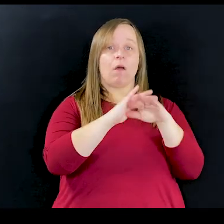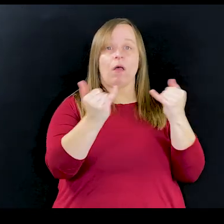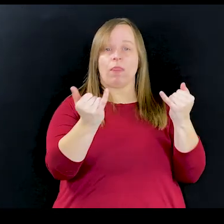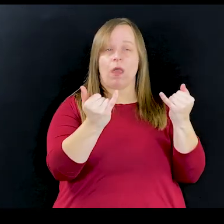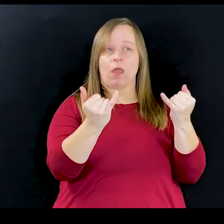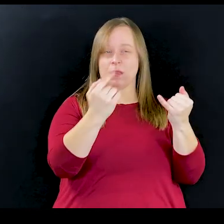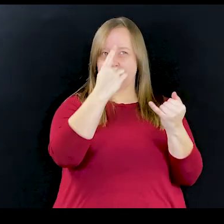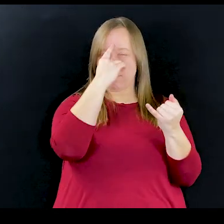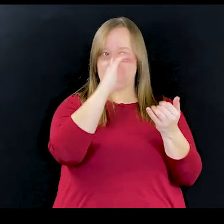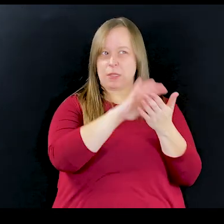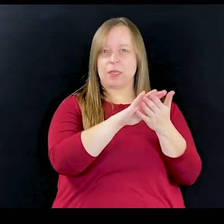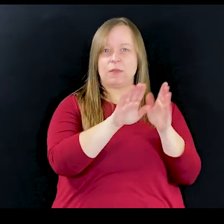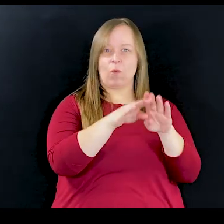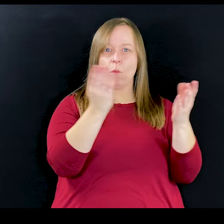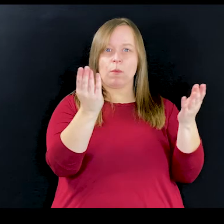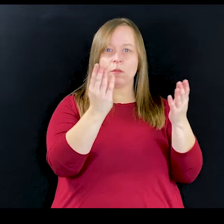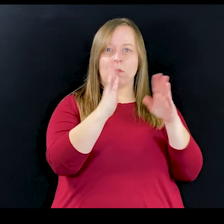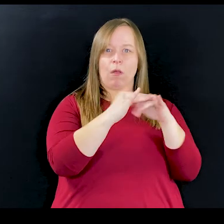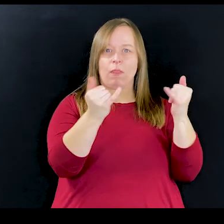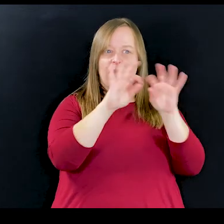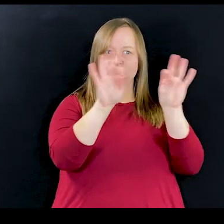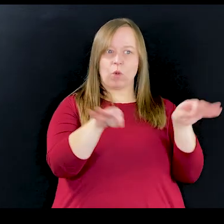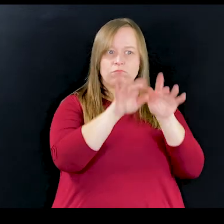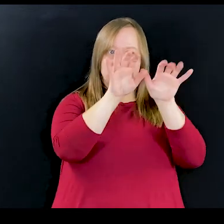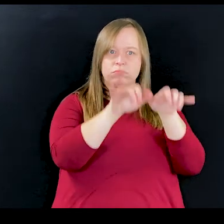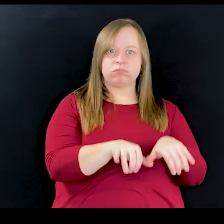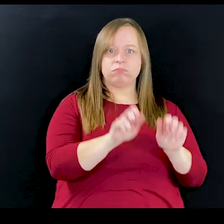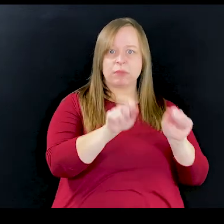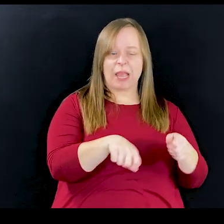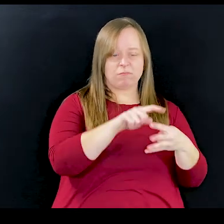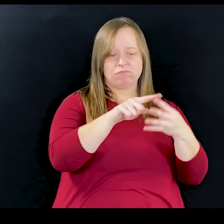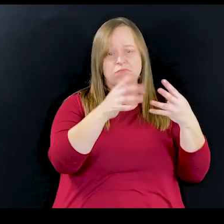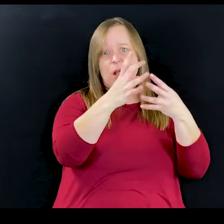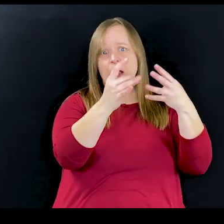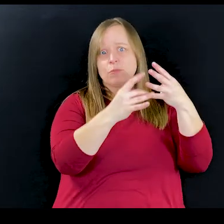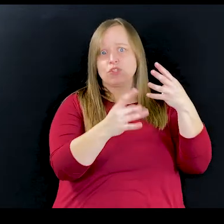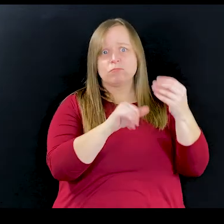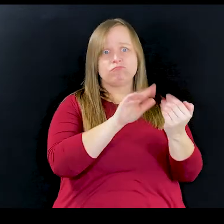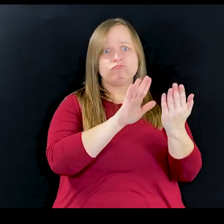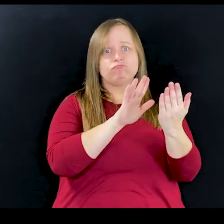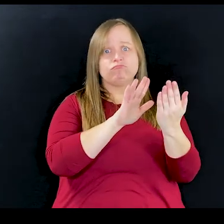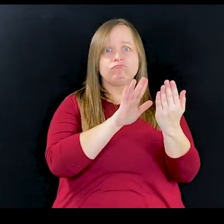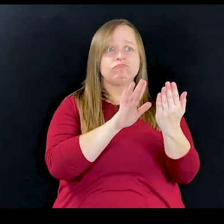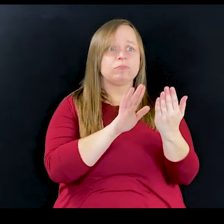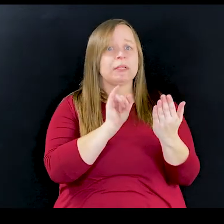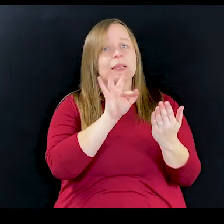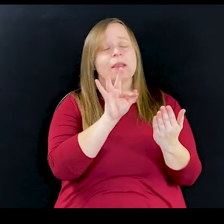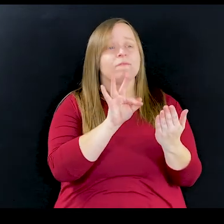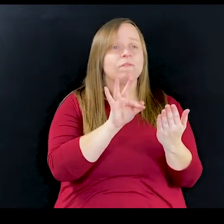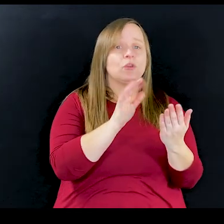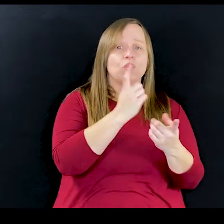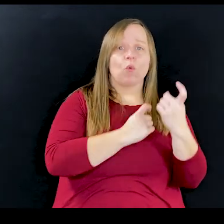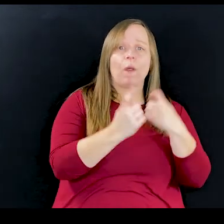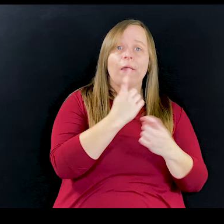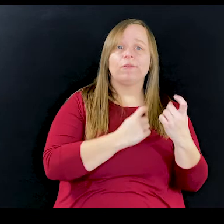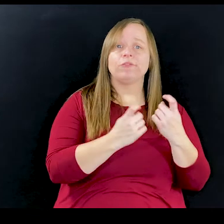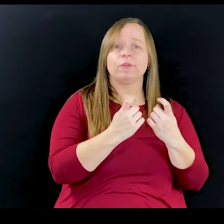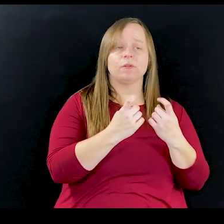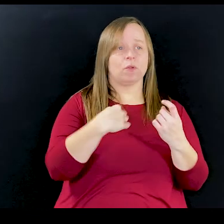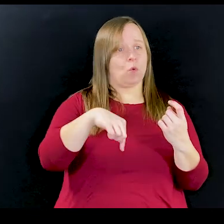And I think that there is an open online forum as well. So there are lots of different options. And if you do have a question, we